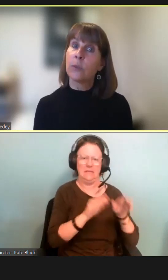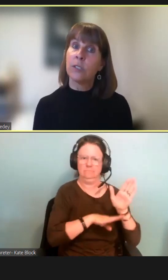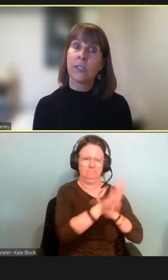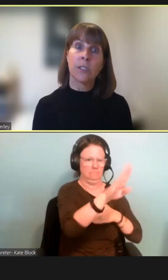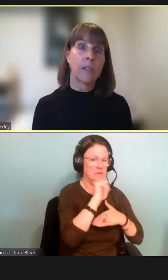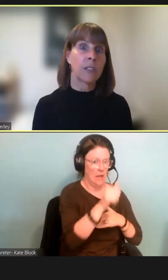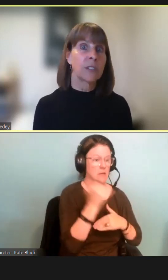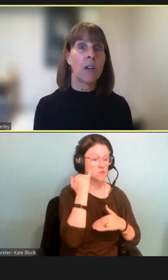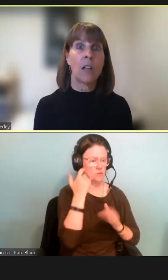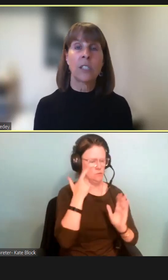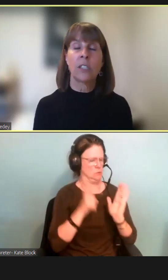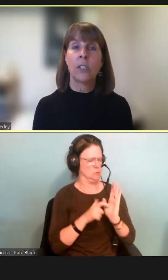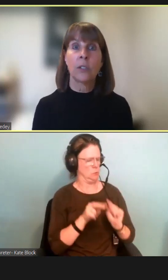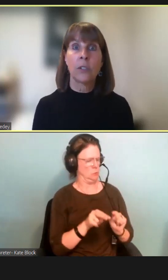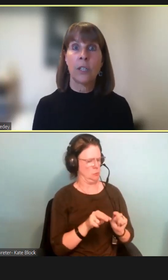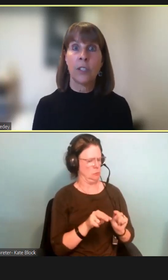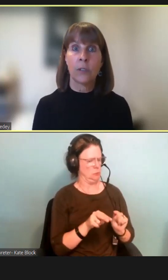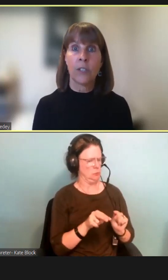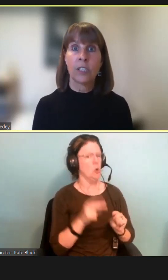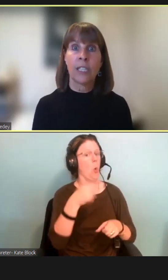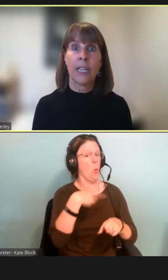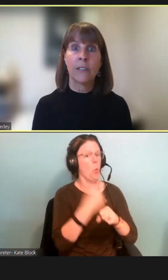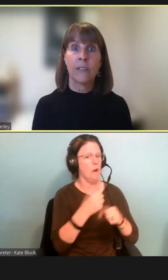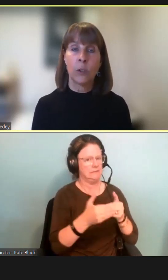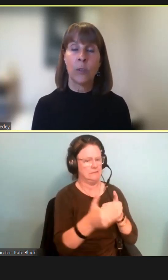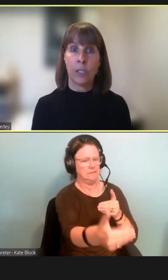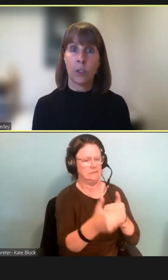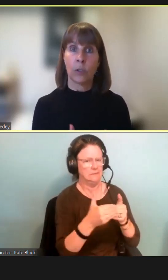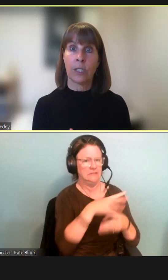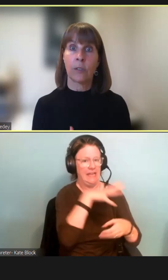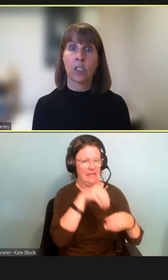still have a solid year of intervention ahead of you in An Early Intervention